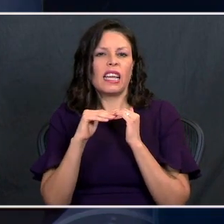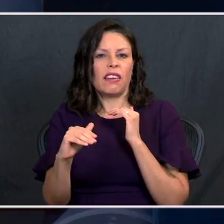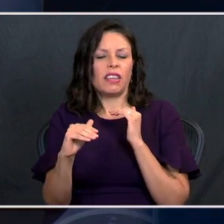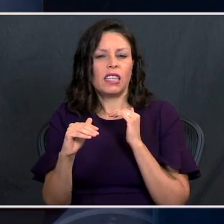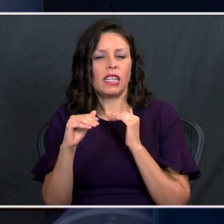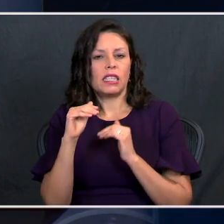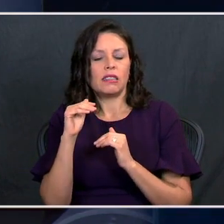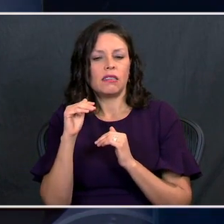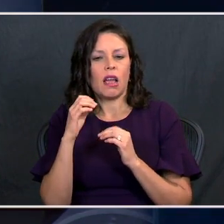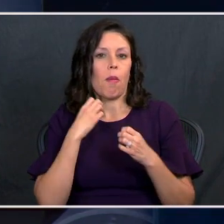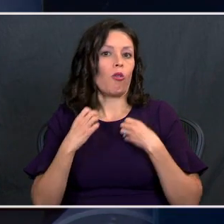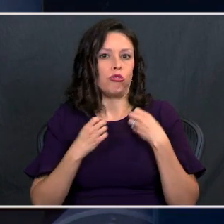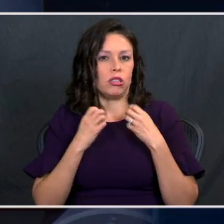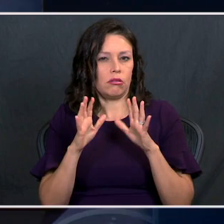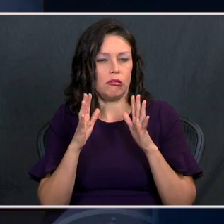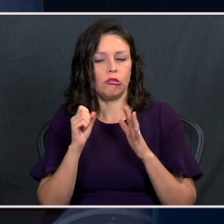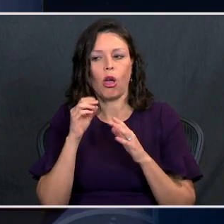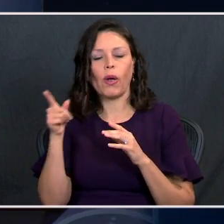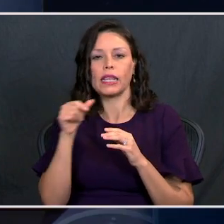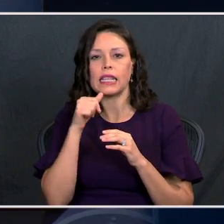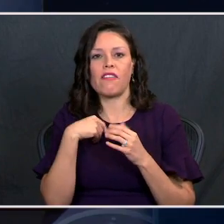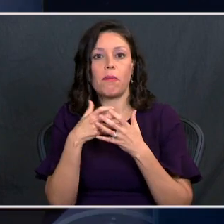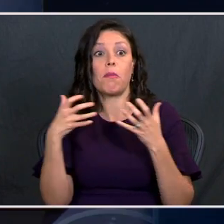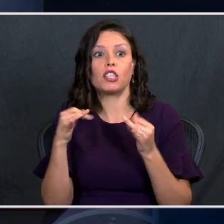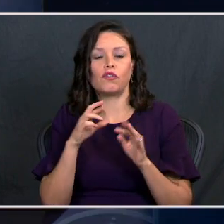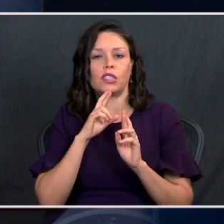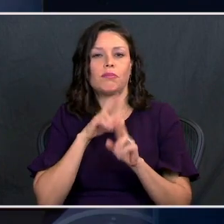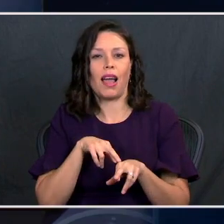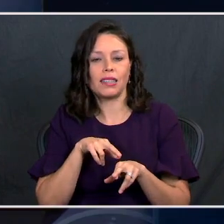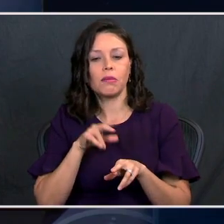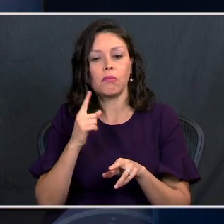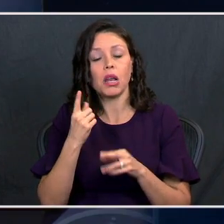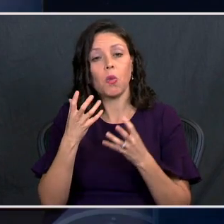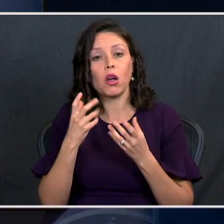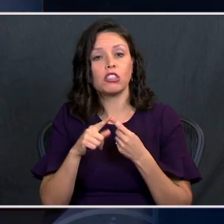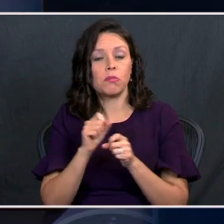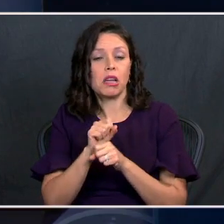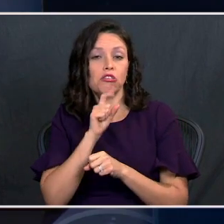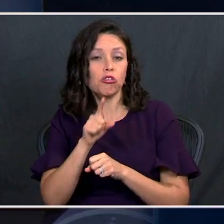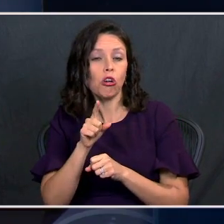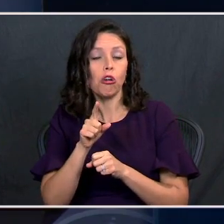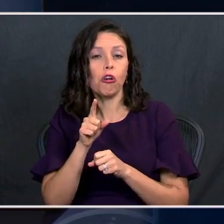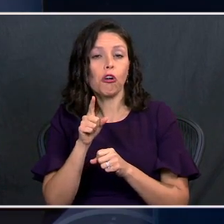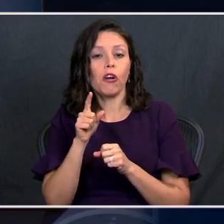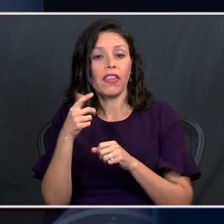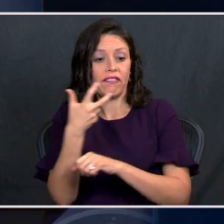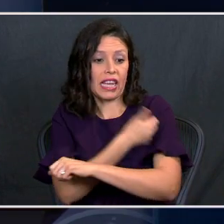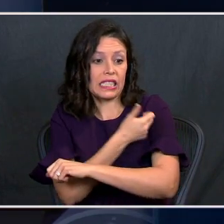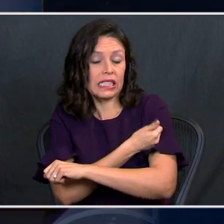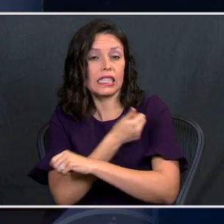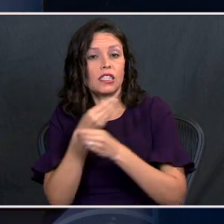So I would say that he doesn't have much of a reaction, other than he wants to ensure that the vaccine is distributed